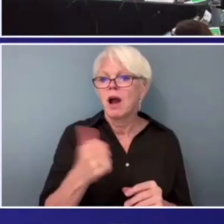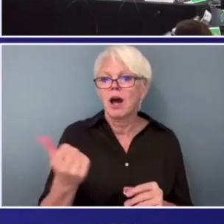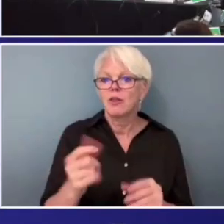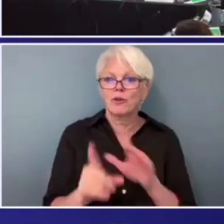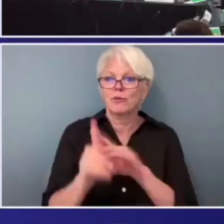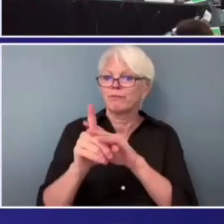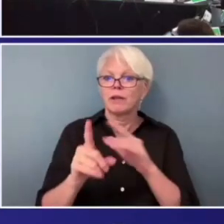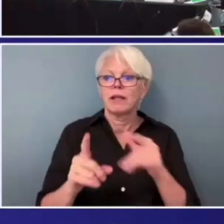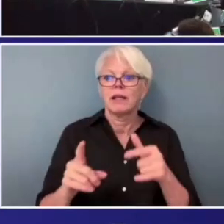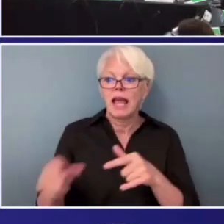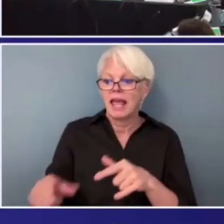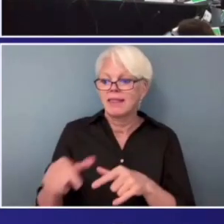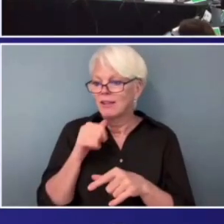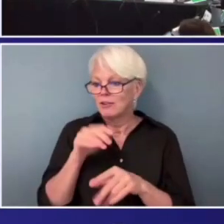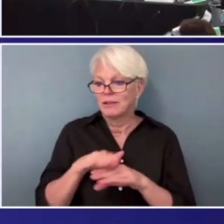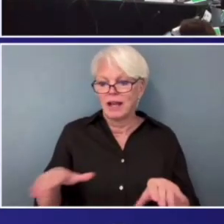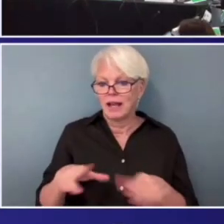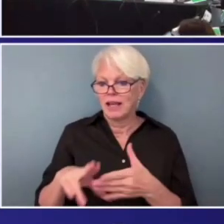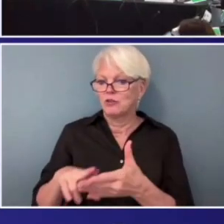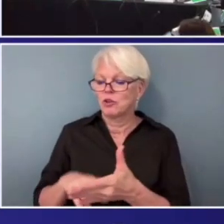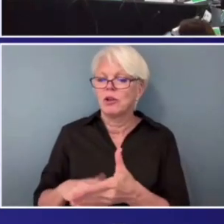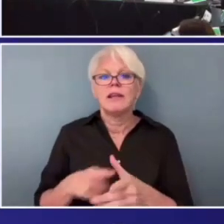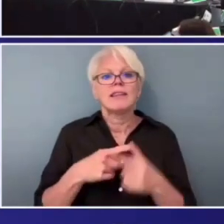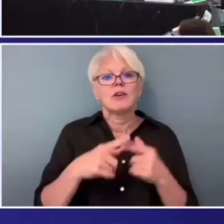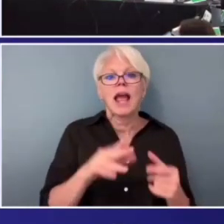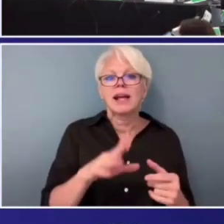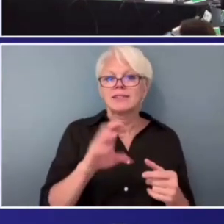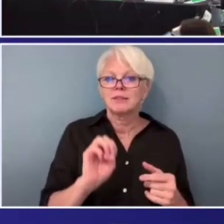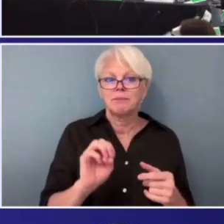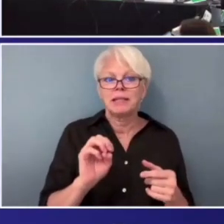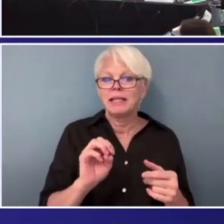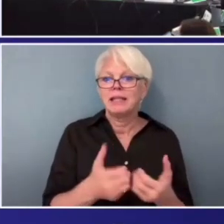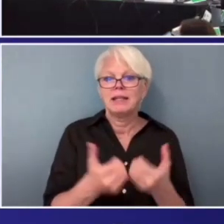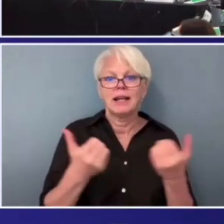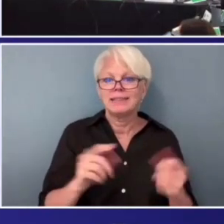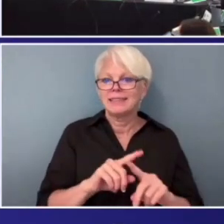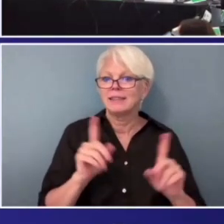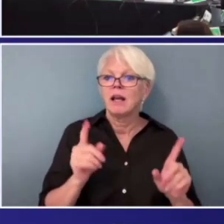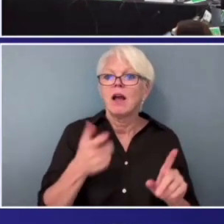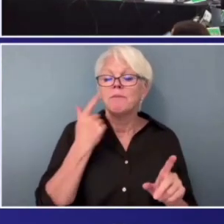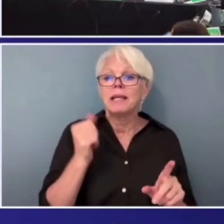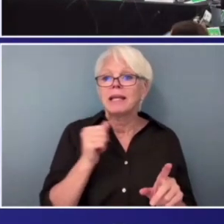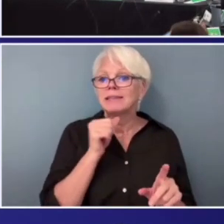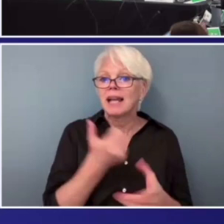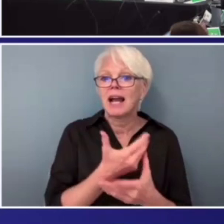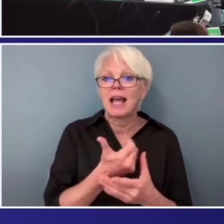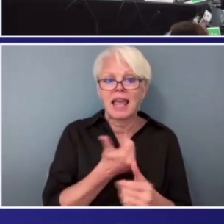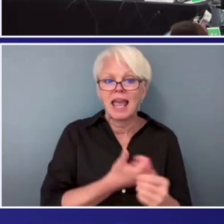enrolled, they -- there has to be a distinction there, because not every provision under 668, if they're not